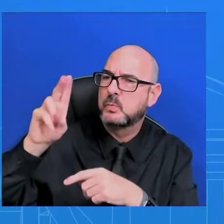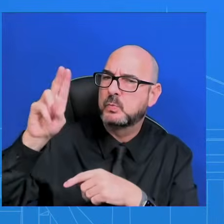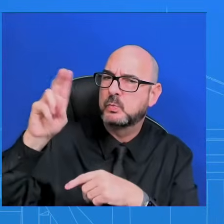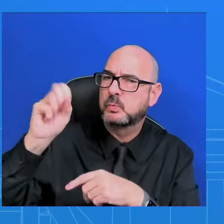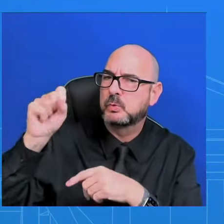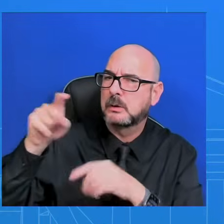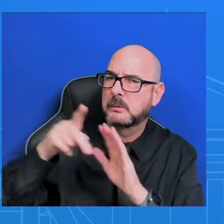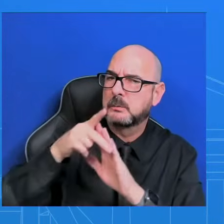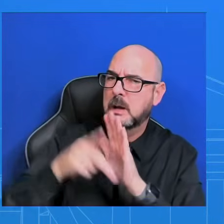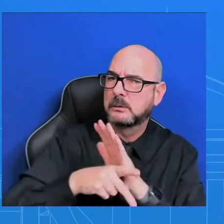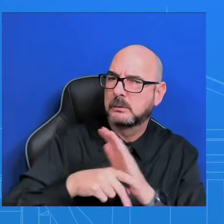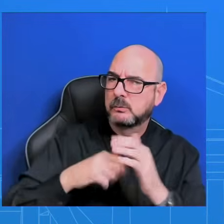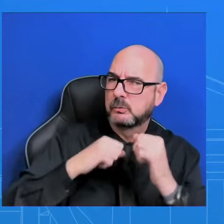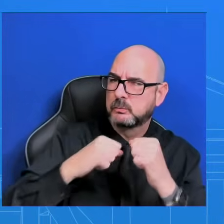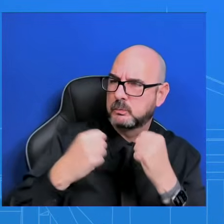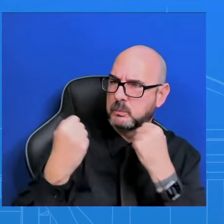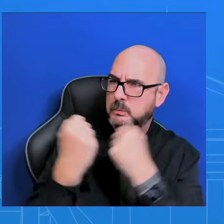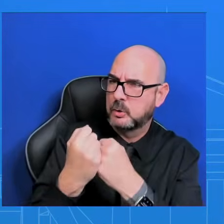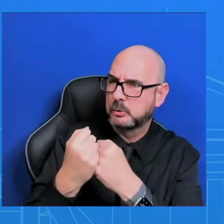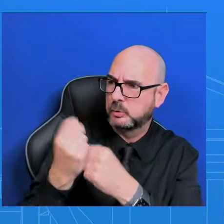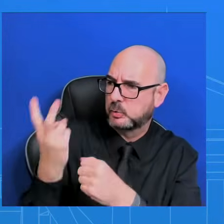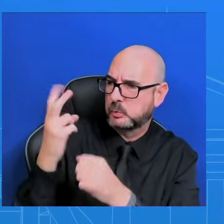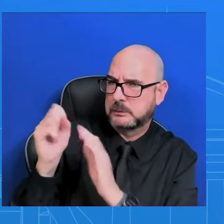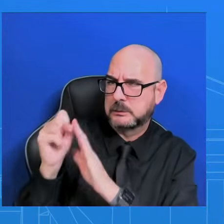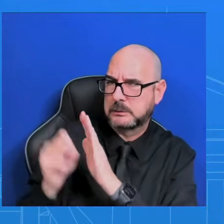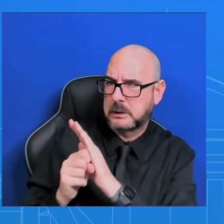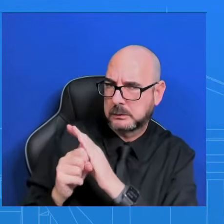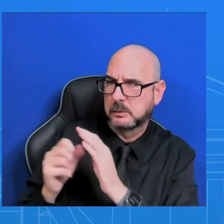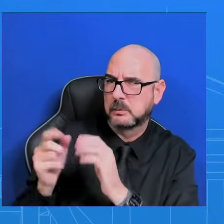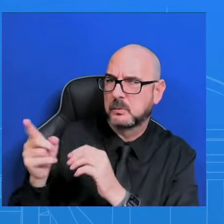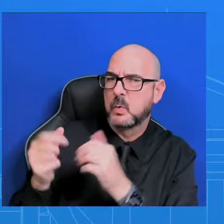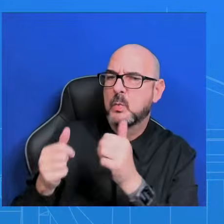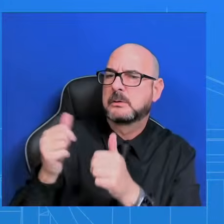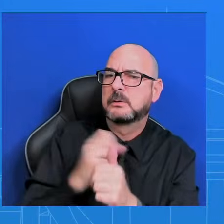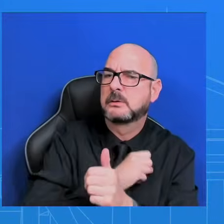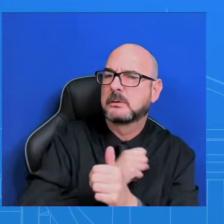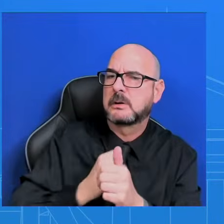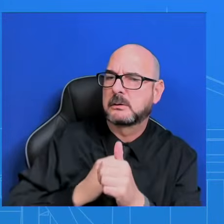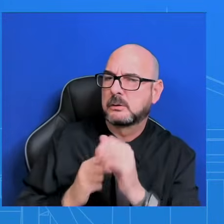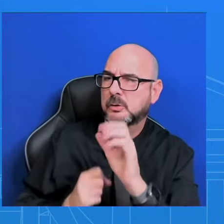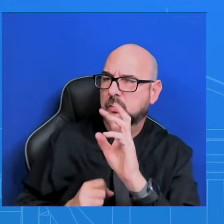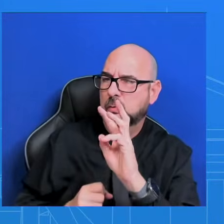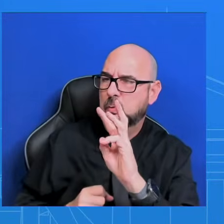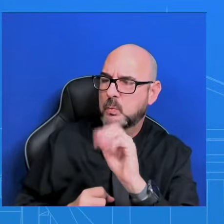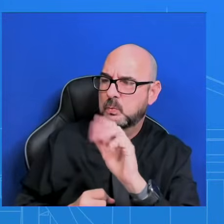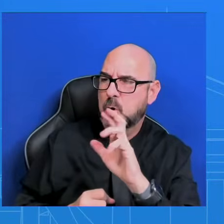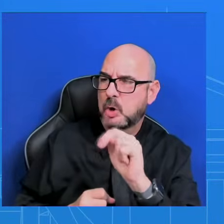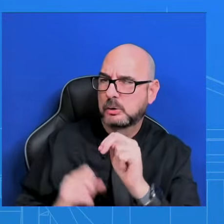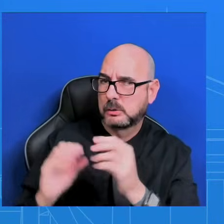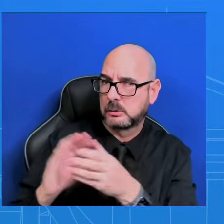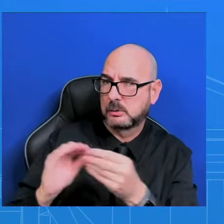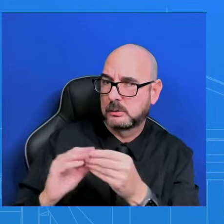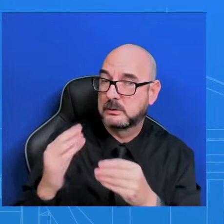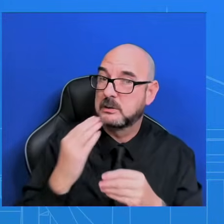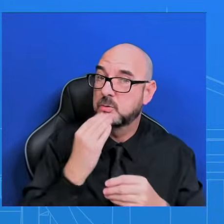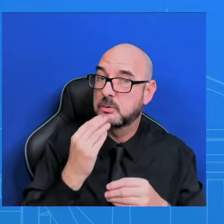Senator Elizabeth Warren says that if "Netanyahu opposes that, then we need to question why we are supporting the Netanyahu government."